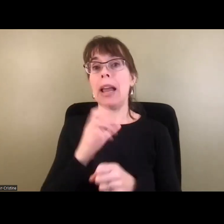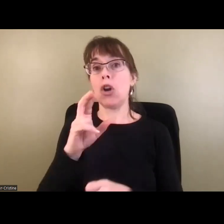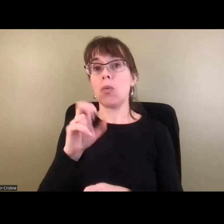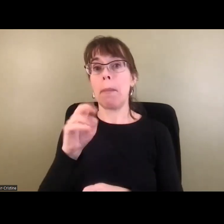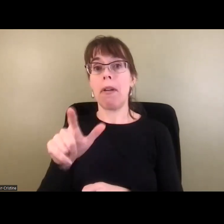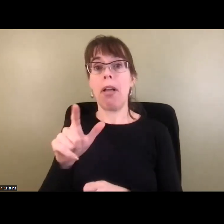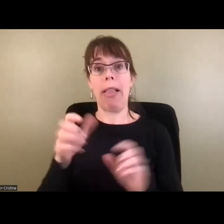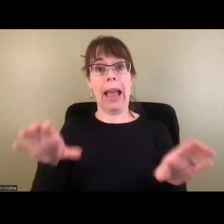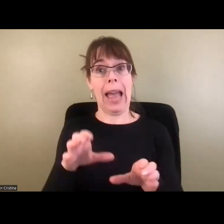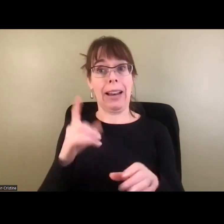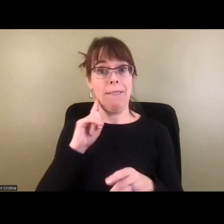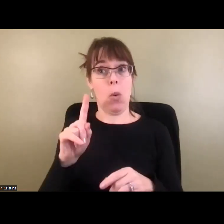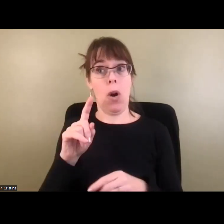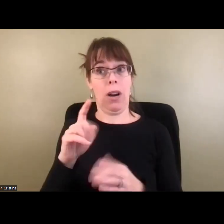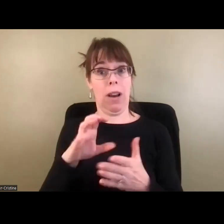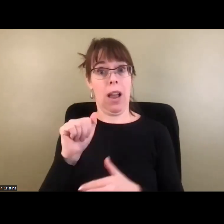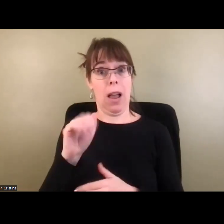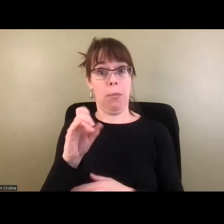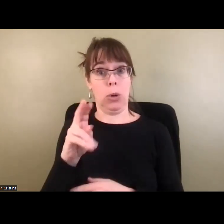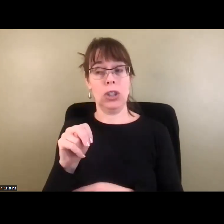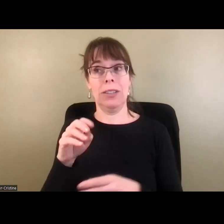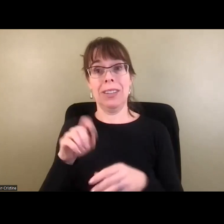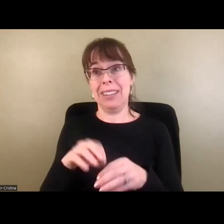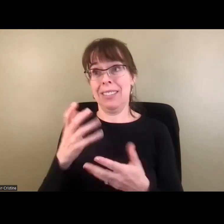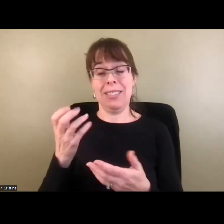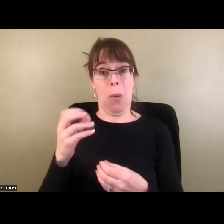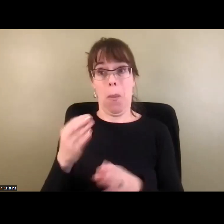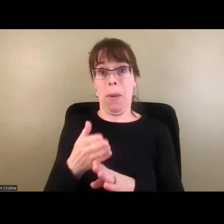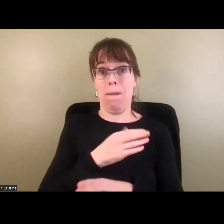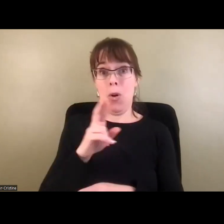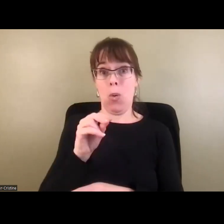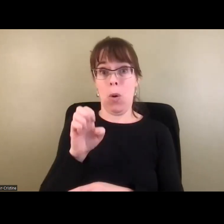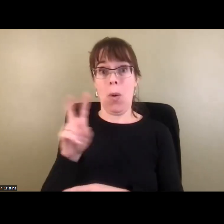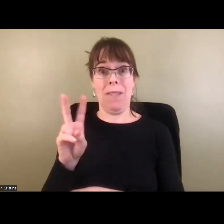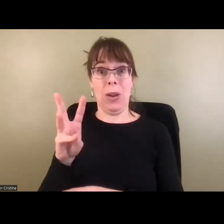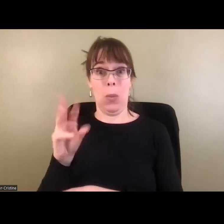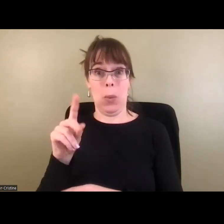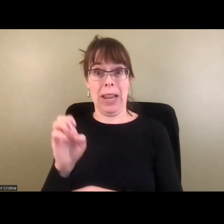So before Roe v. Wade. So the organization has been around for quite some time.